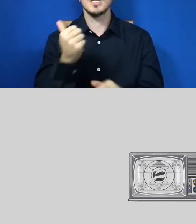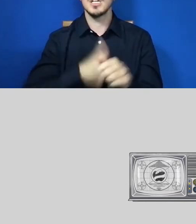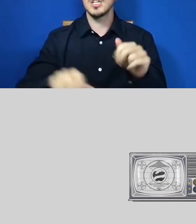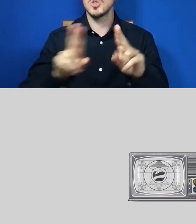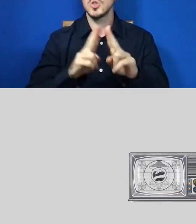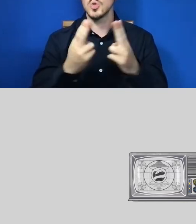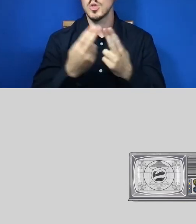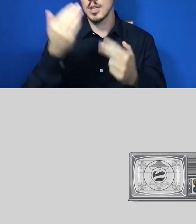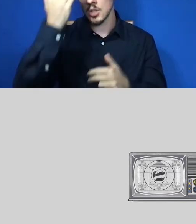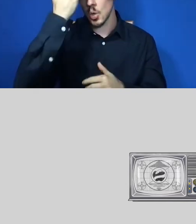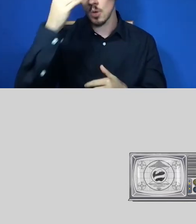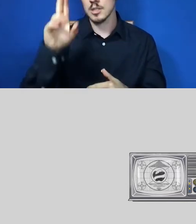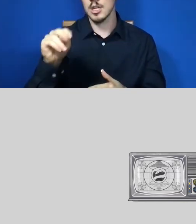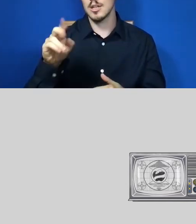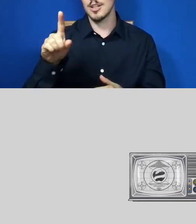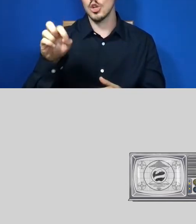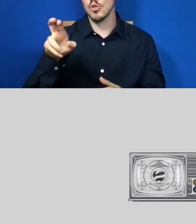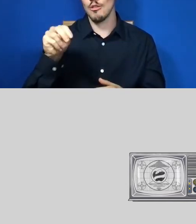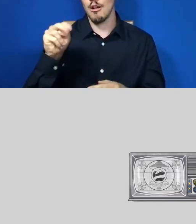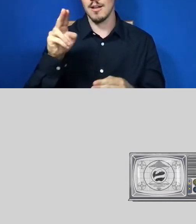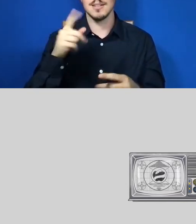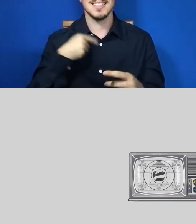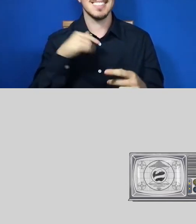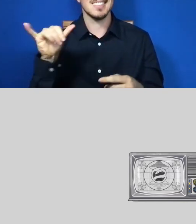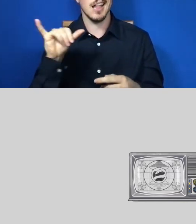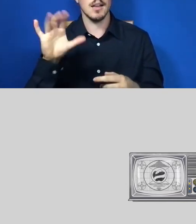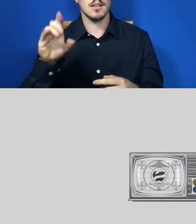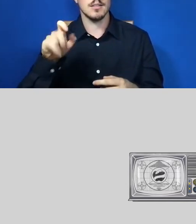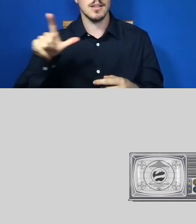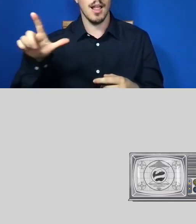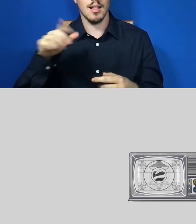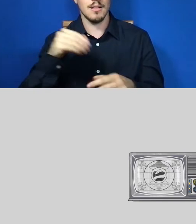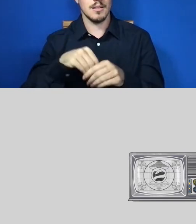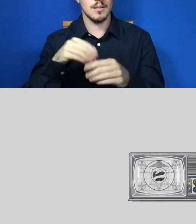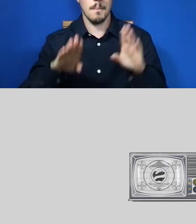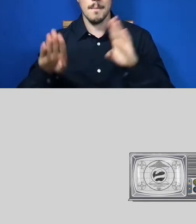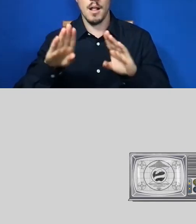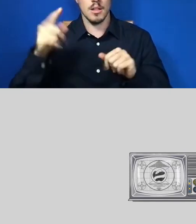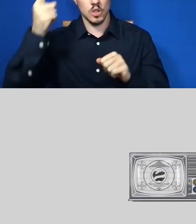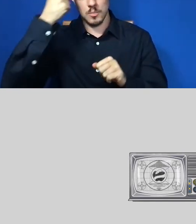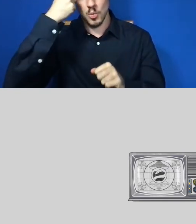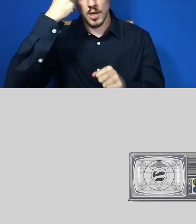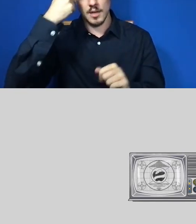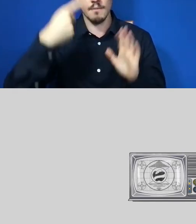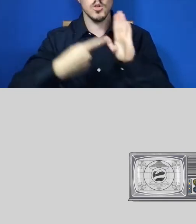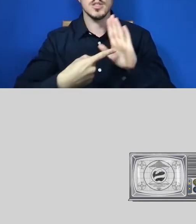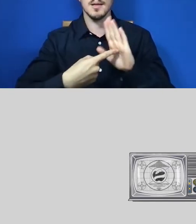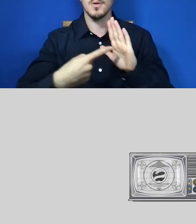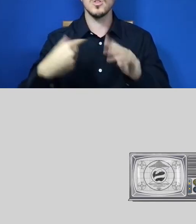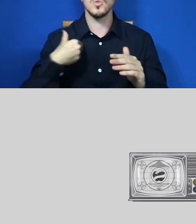Each unit, also known as a neuron, is like the nerve cells in our biological brain. For example, in the input layer,